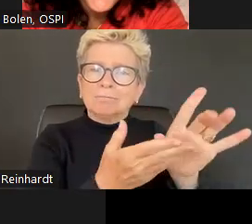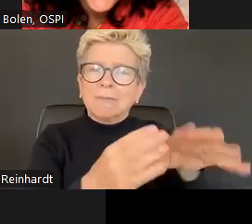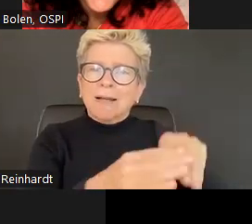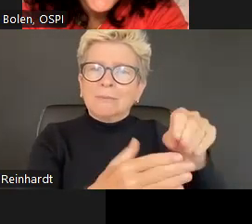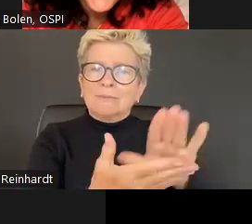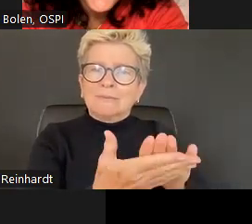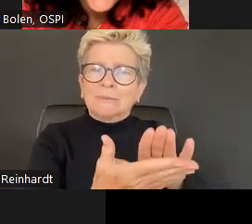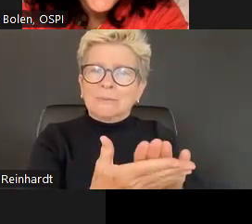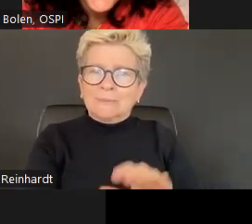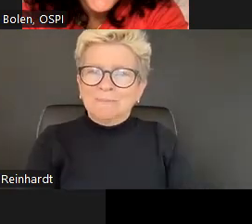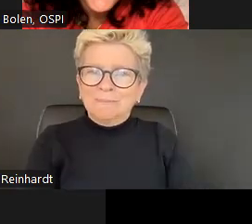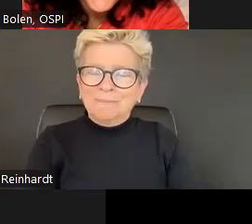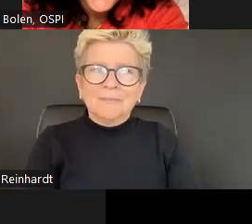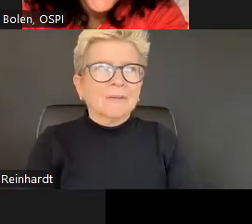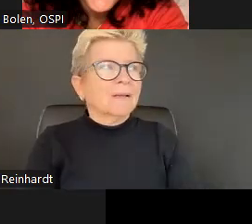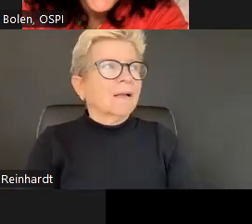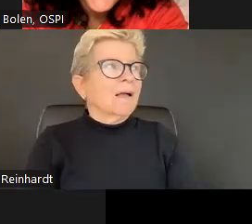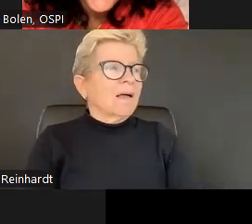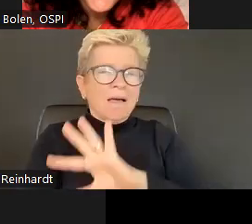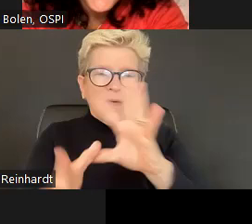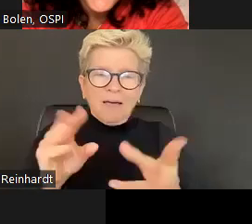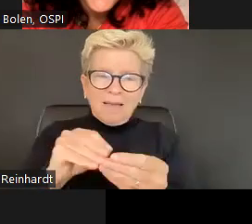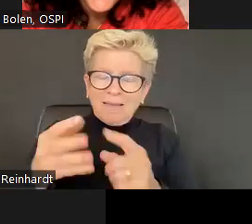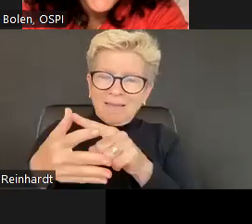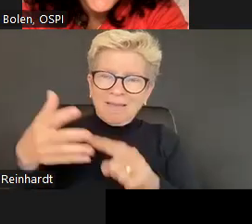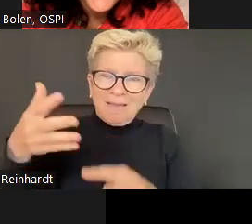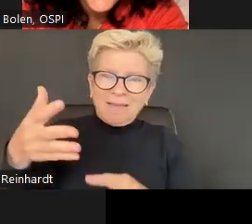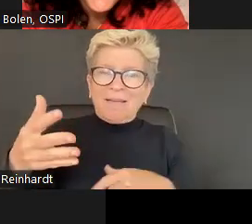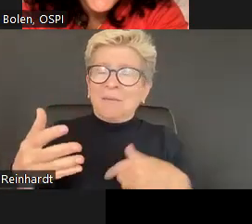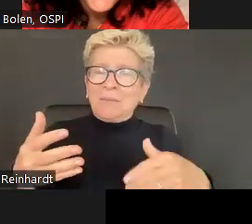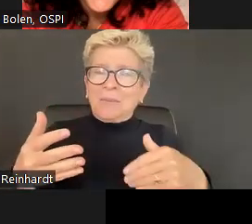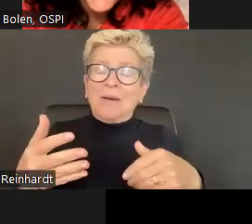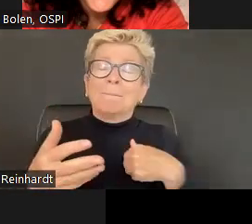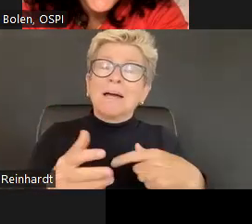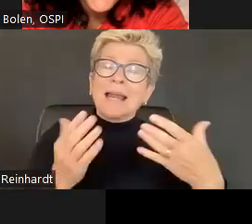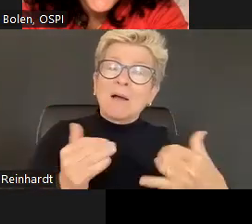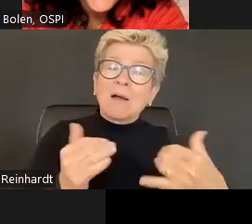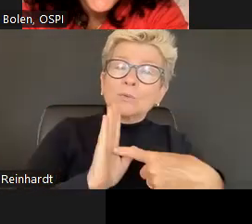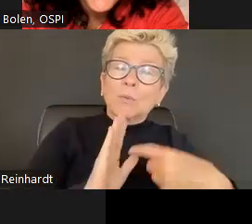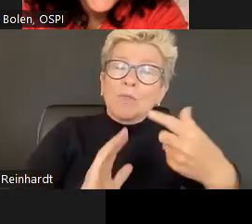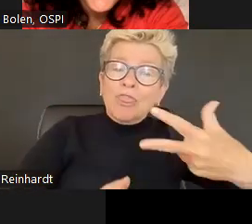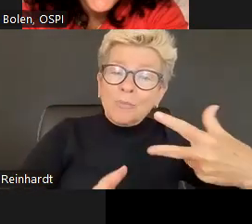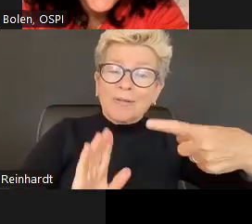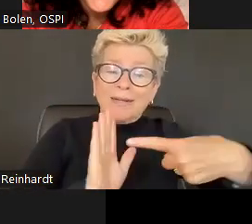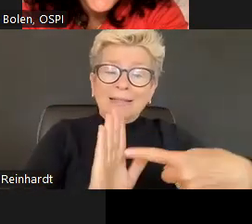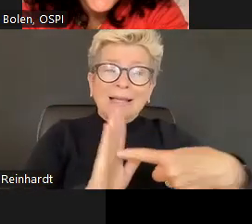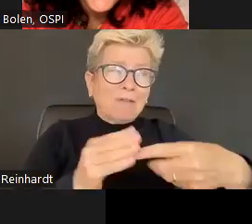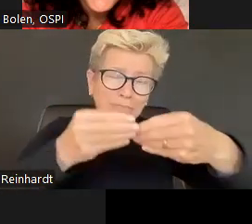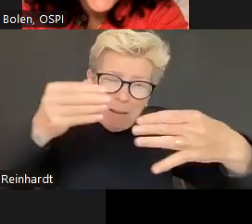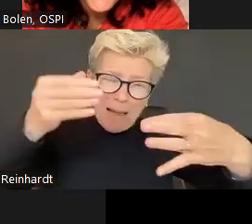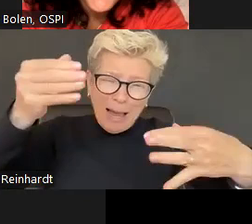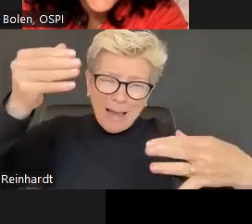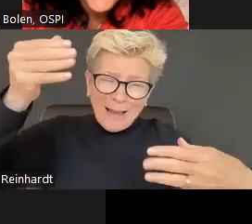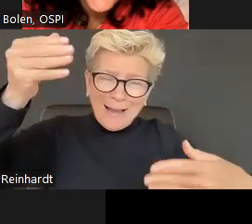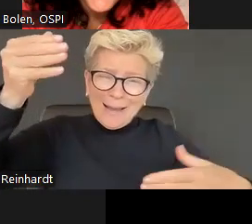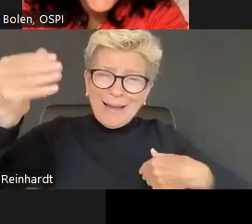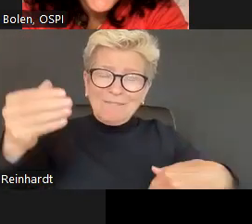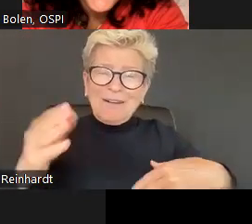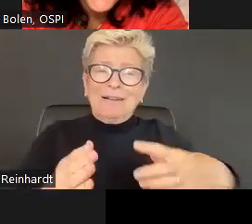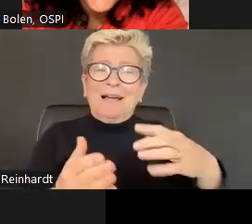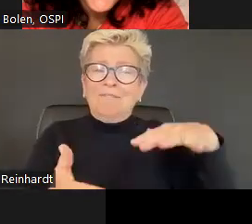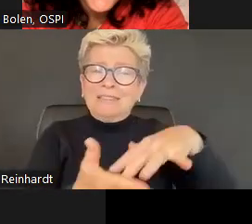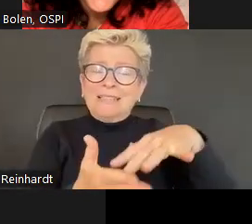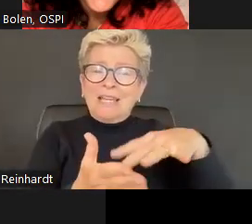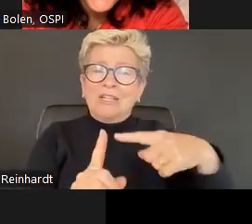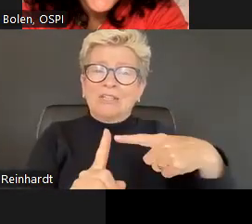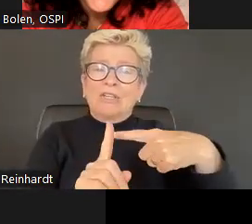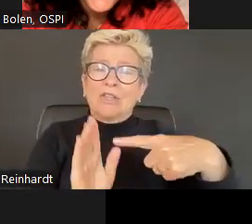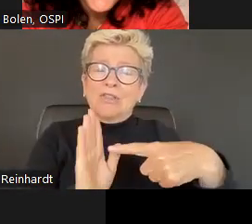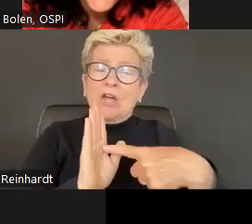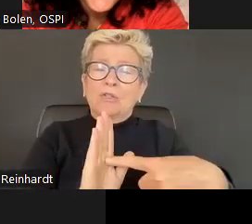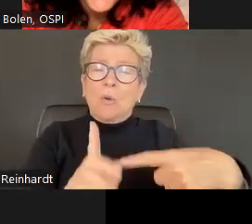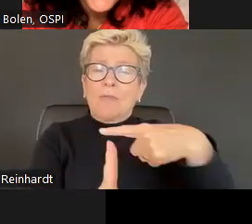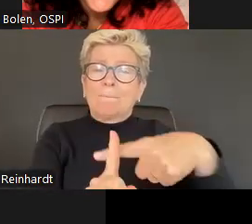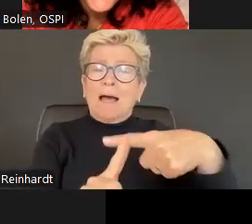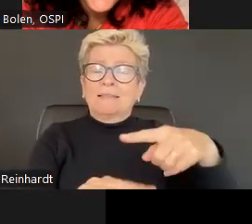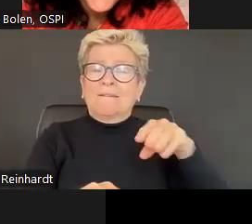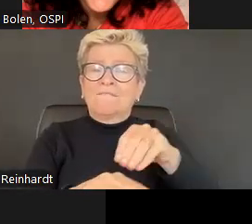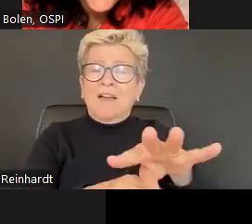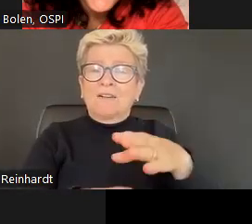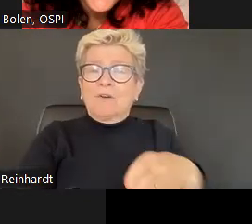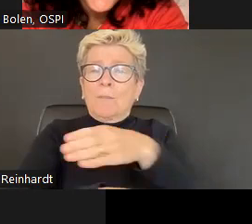and also has been shown to lower rates of student suspensions and discipline issues in general.